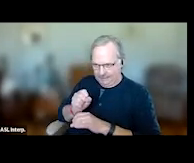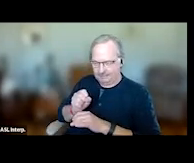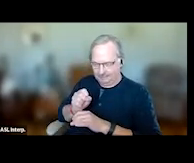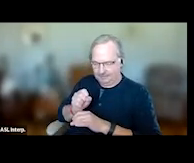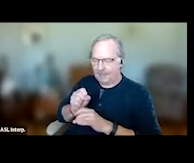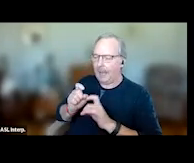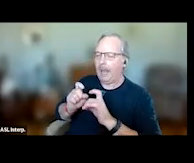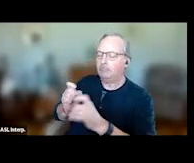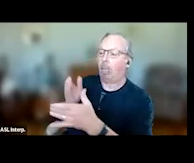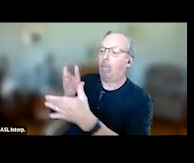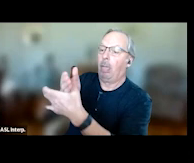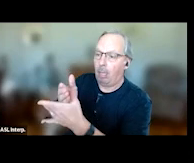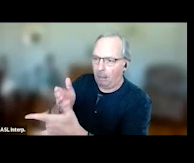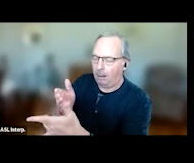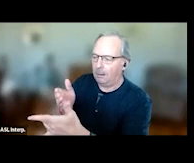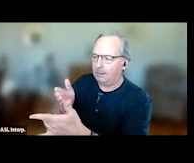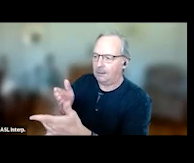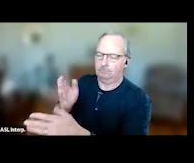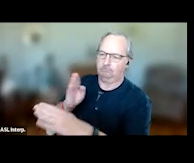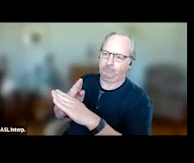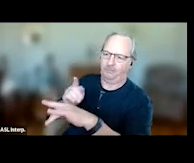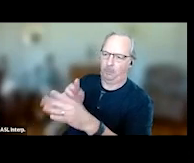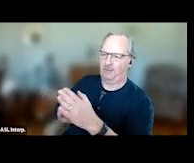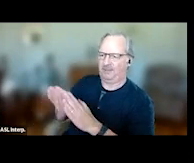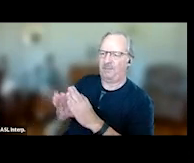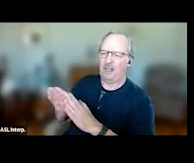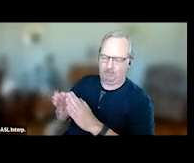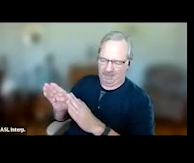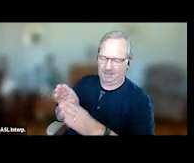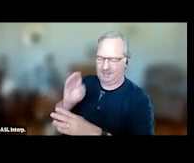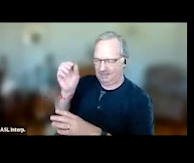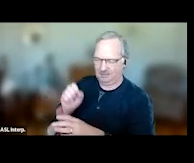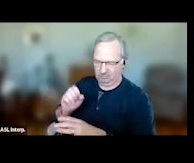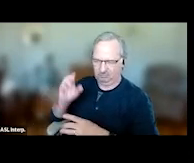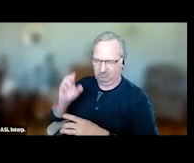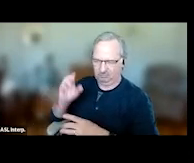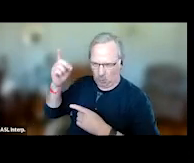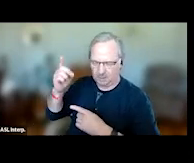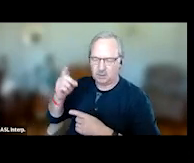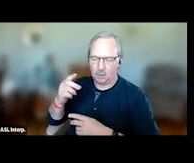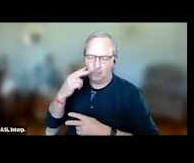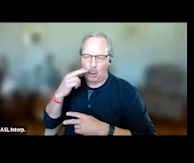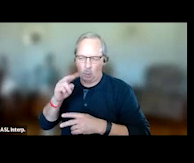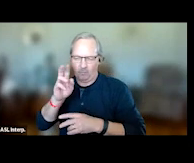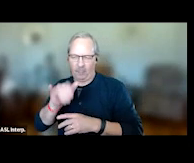that they'll develop a schizophrenia spectrum disorder. So there are some things that we can look out for that's kind of beyond the scope of this.